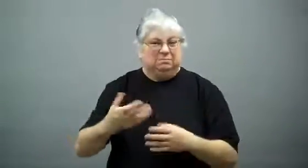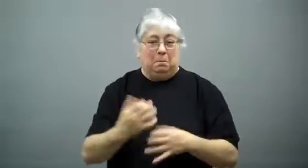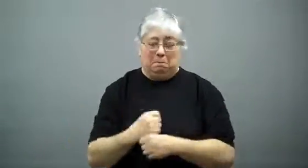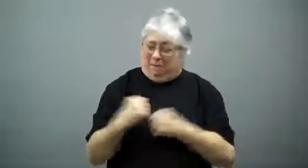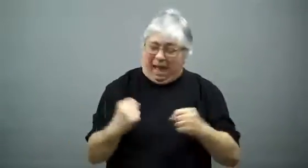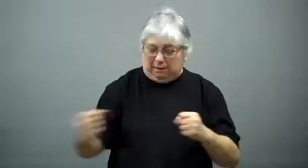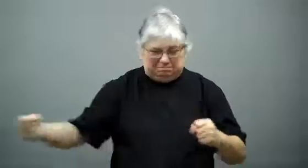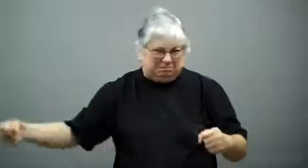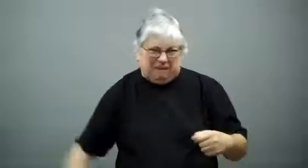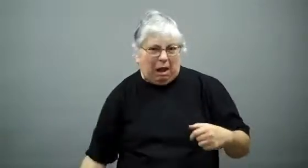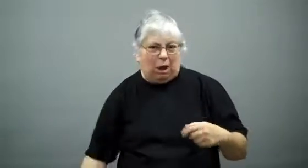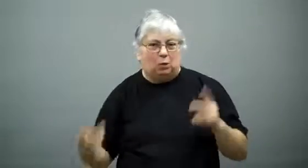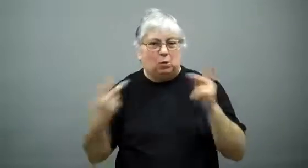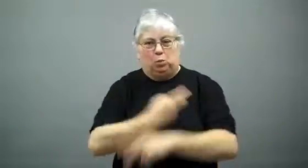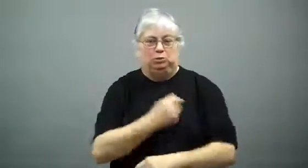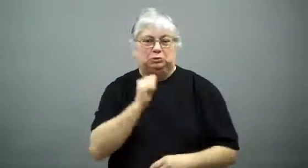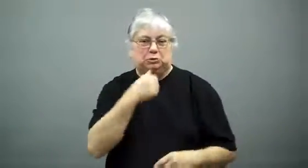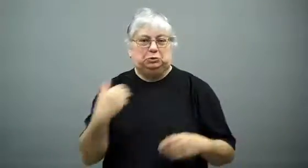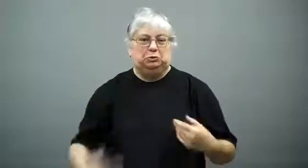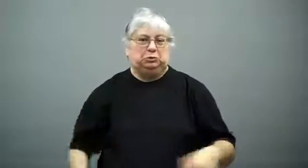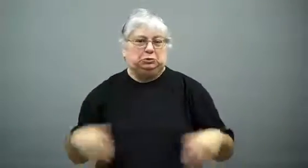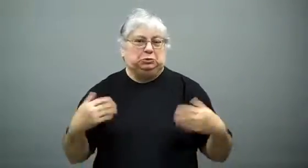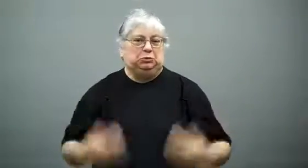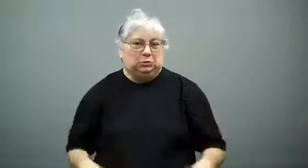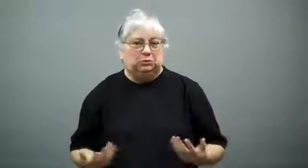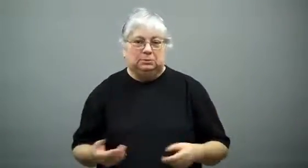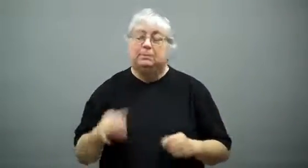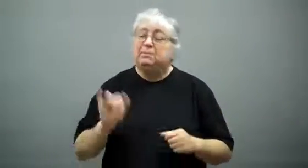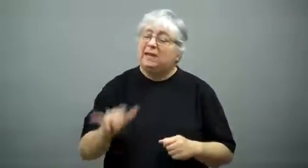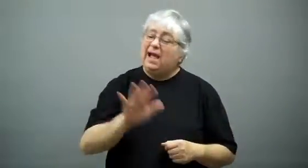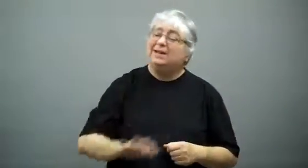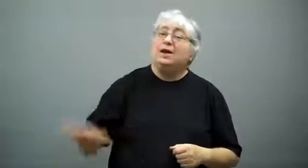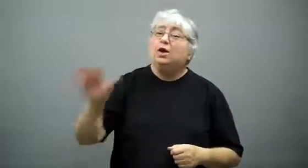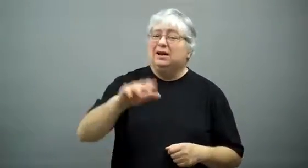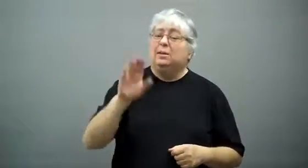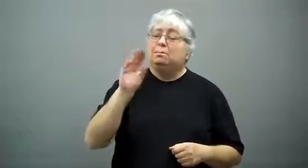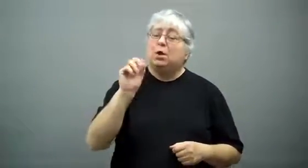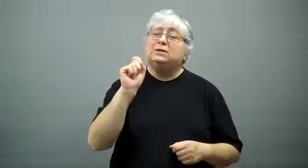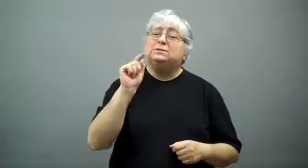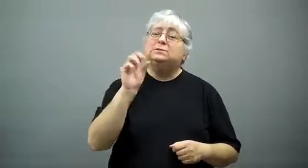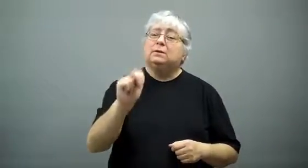When they exploded, they caused a maximum amount of damage.